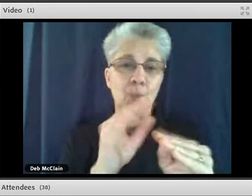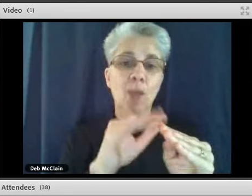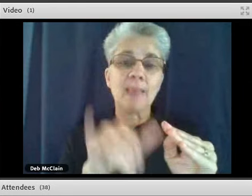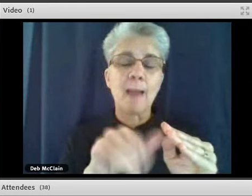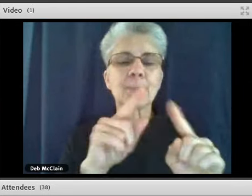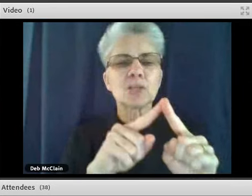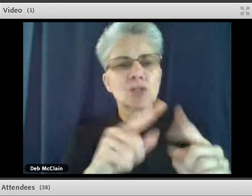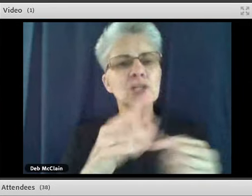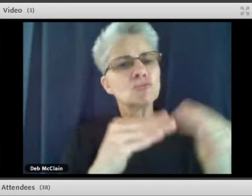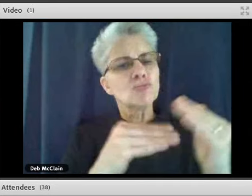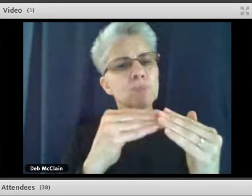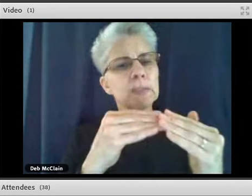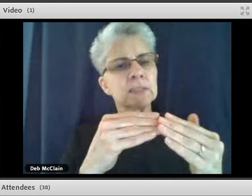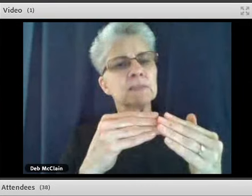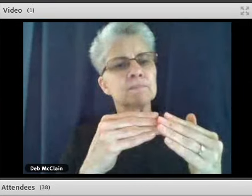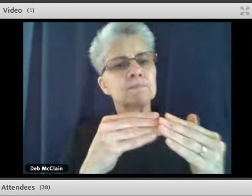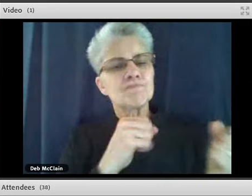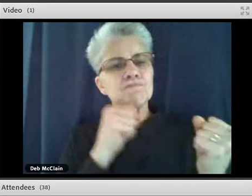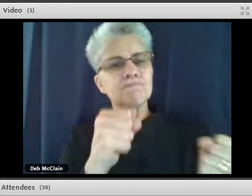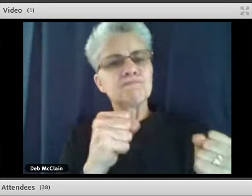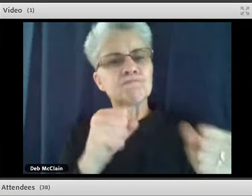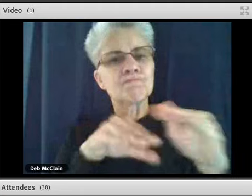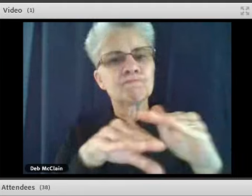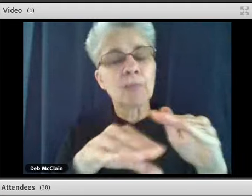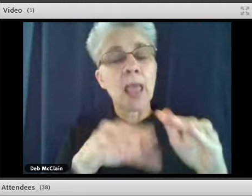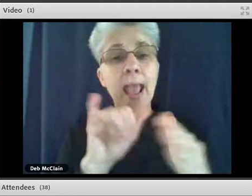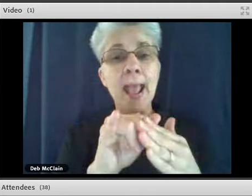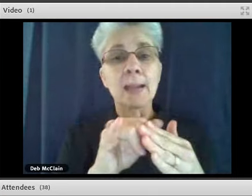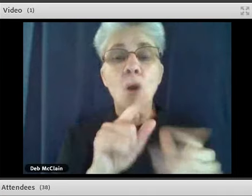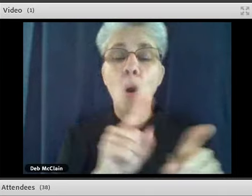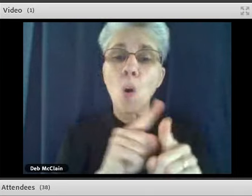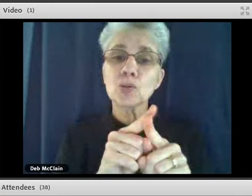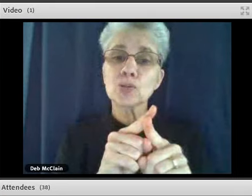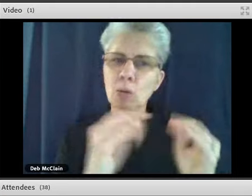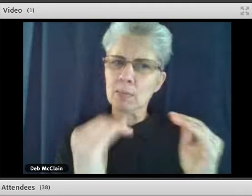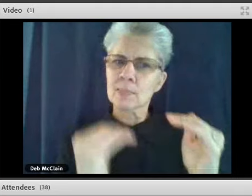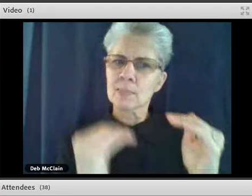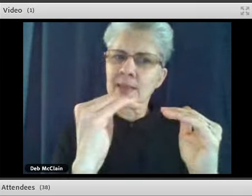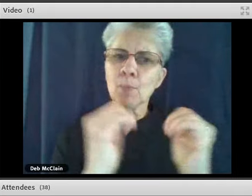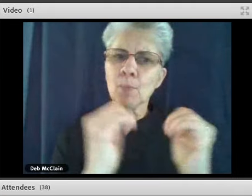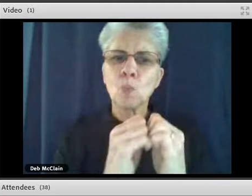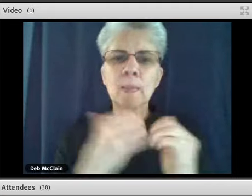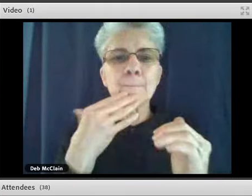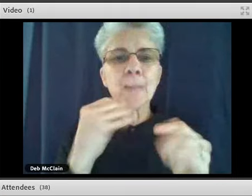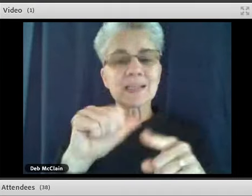But you can build a strong business case for accessibility. And it also just kind of lines up with best practices,